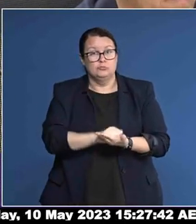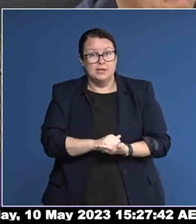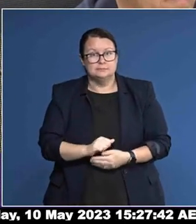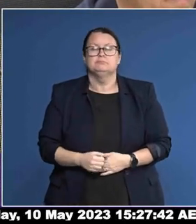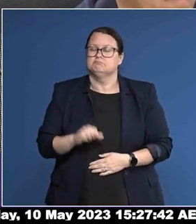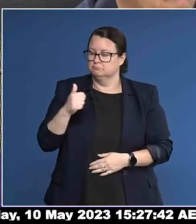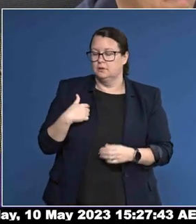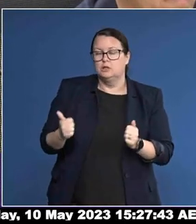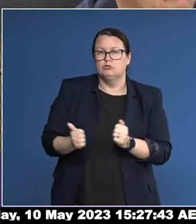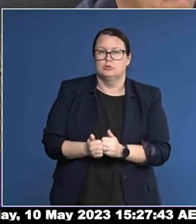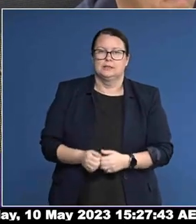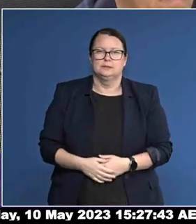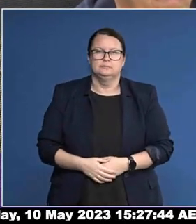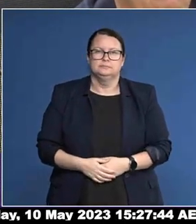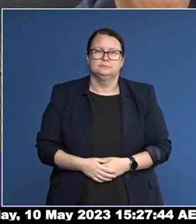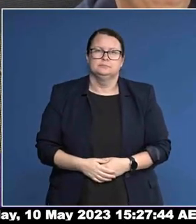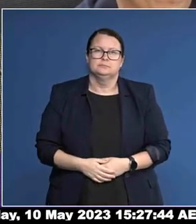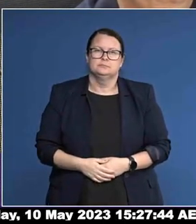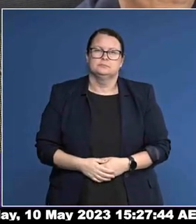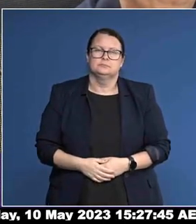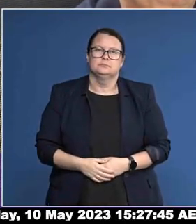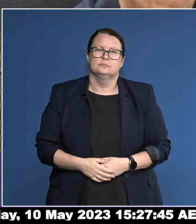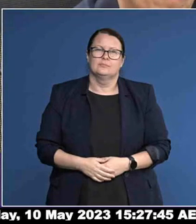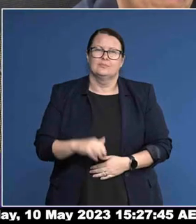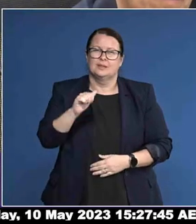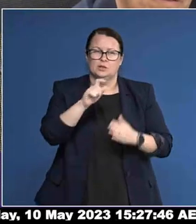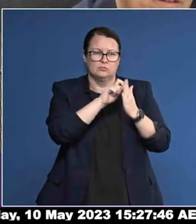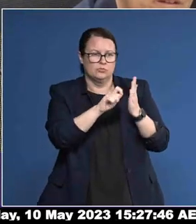And while you've said in your statement that one doesn't make a judgment of